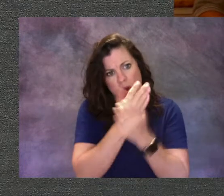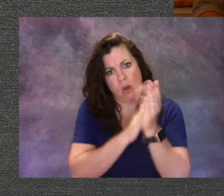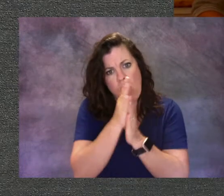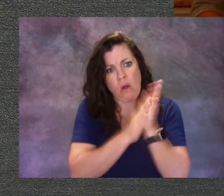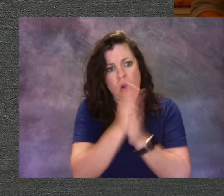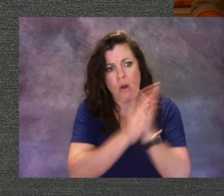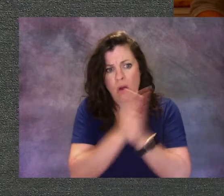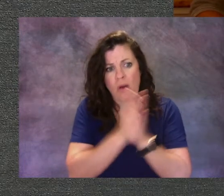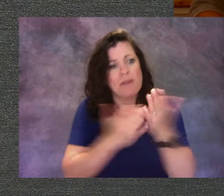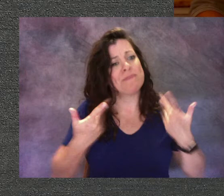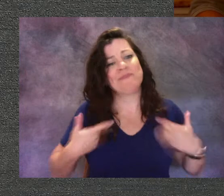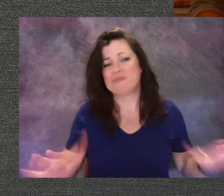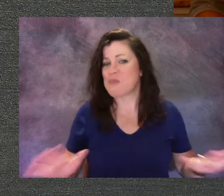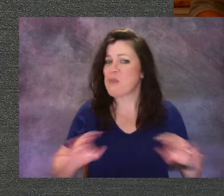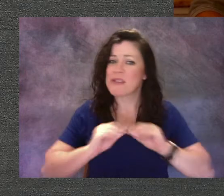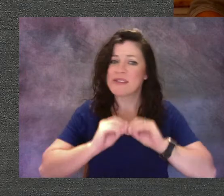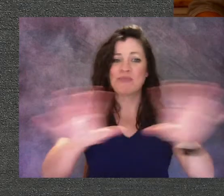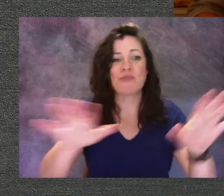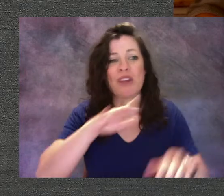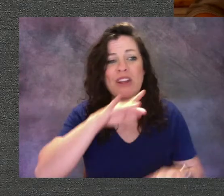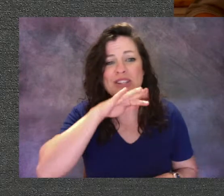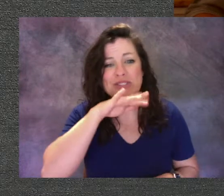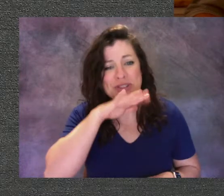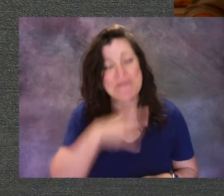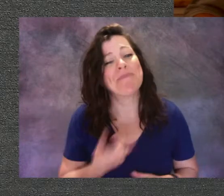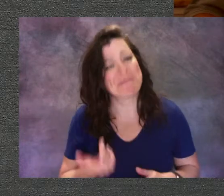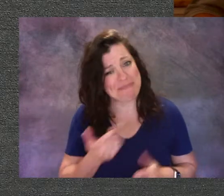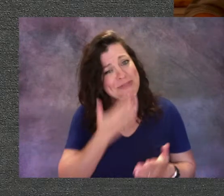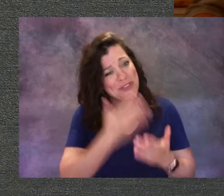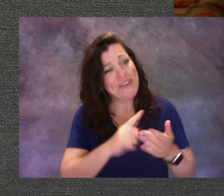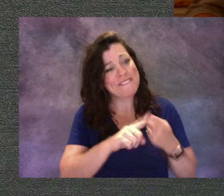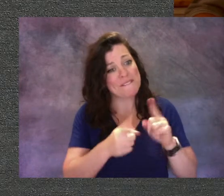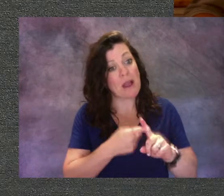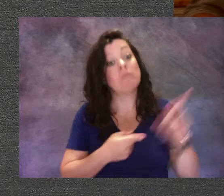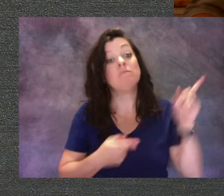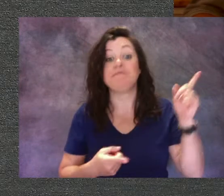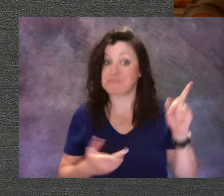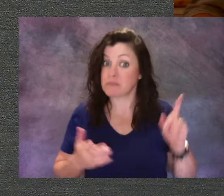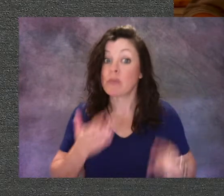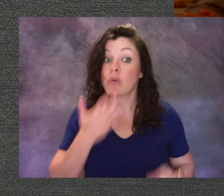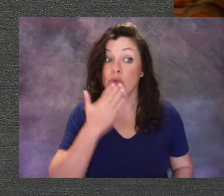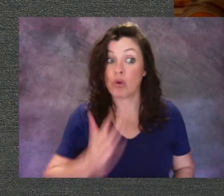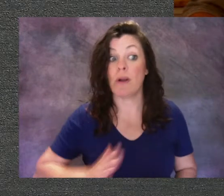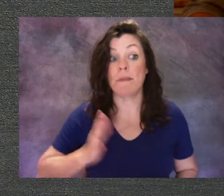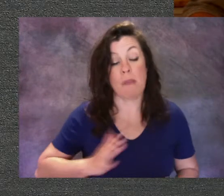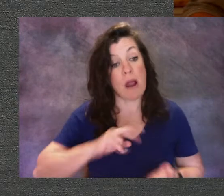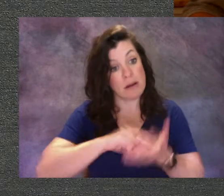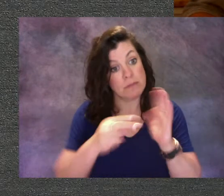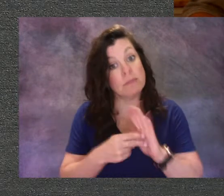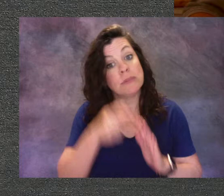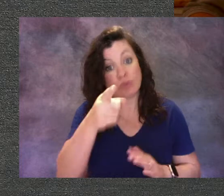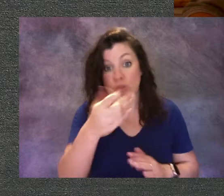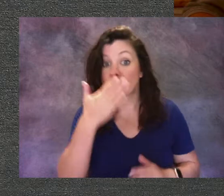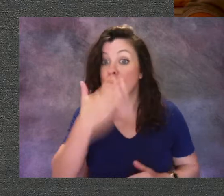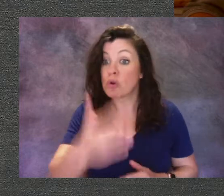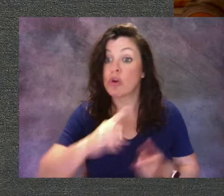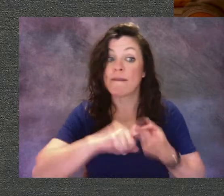and you're being a good friend, that's great manners. Having good manners is a good friend, so wash your hands when you sneeze or cough,